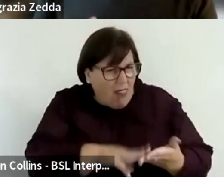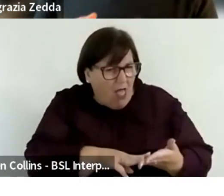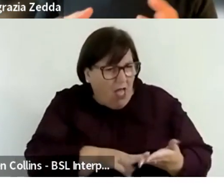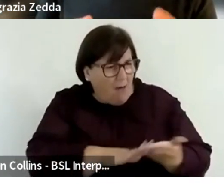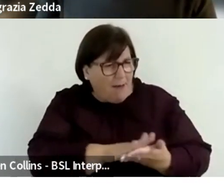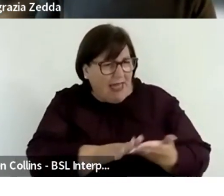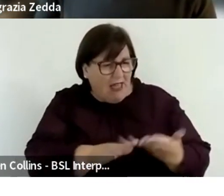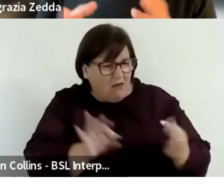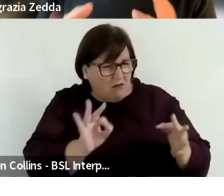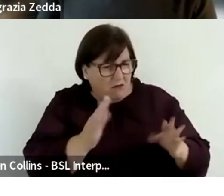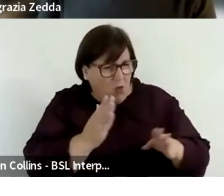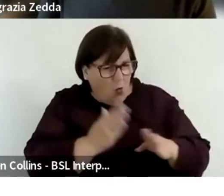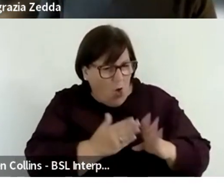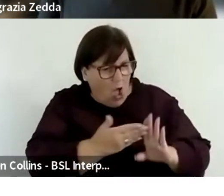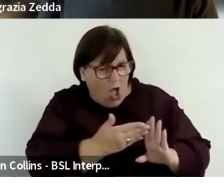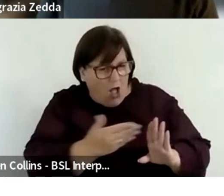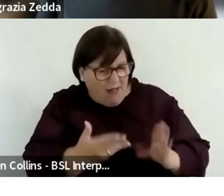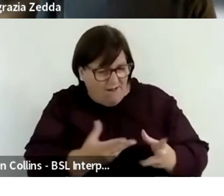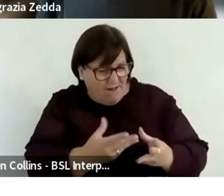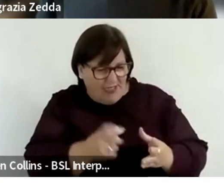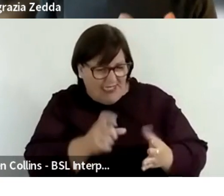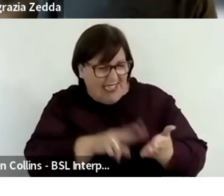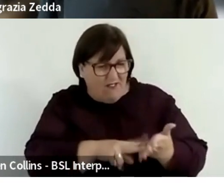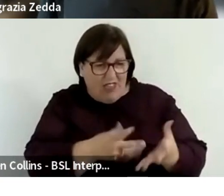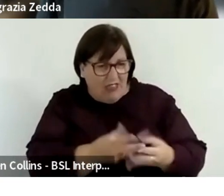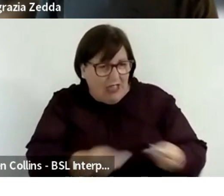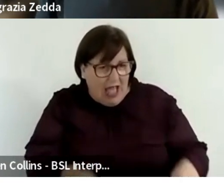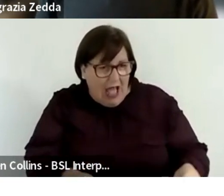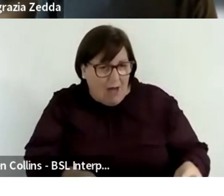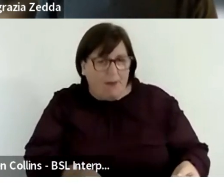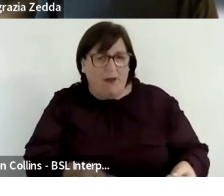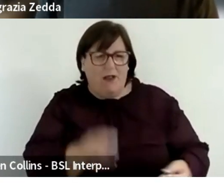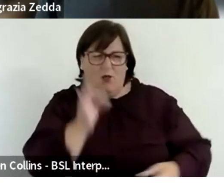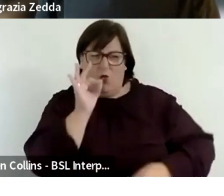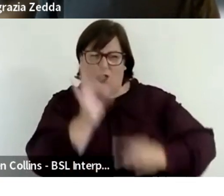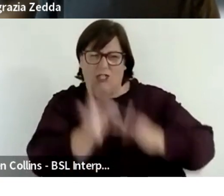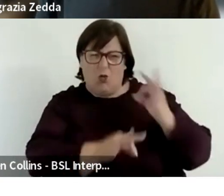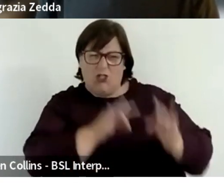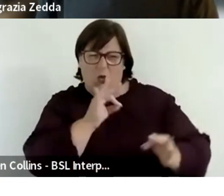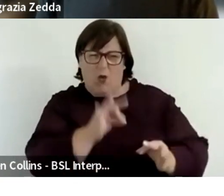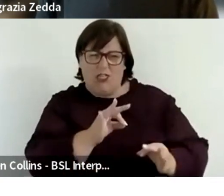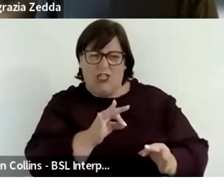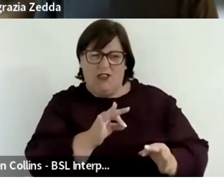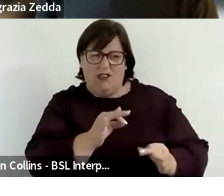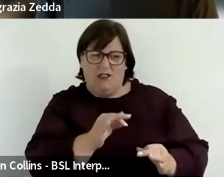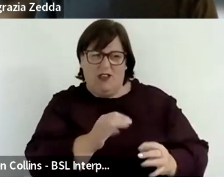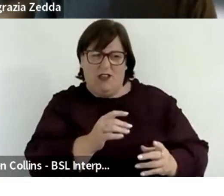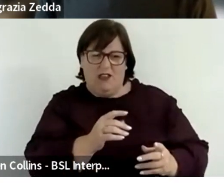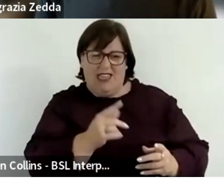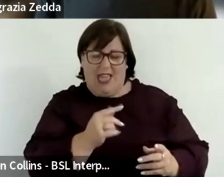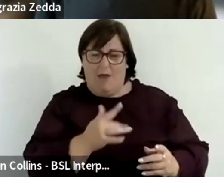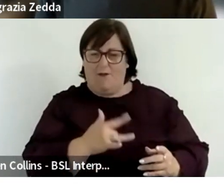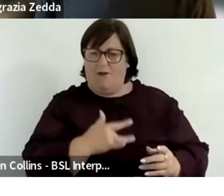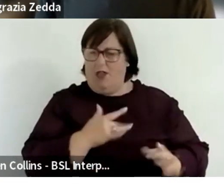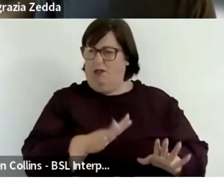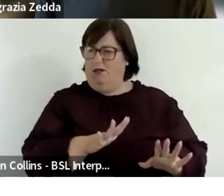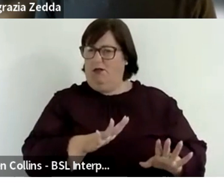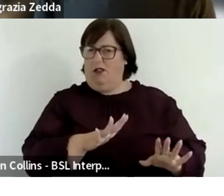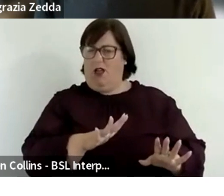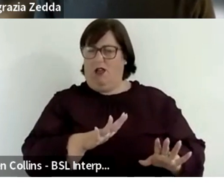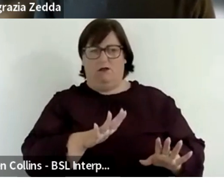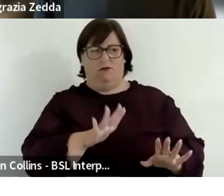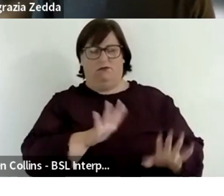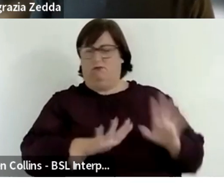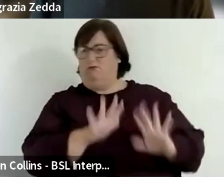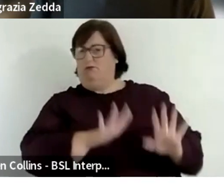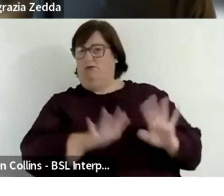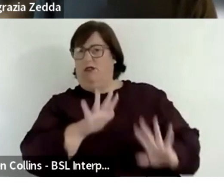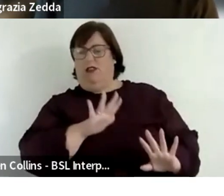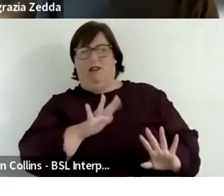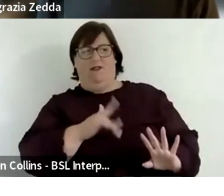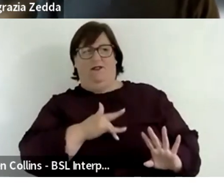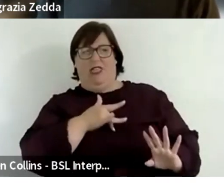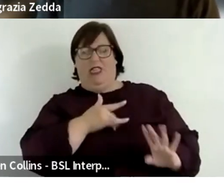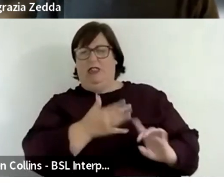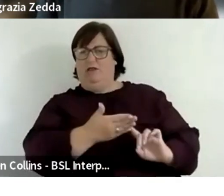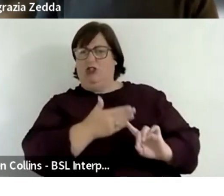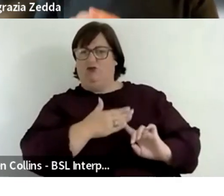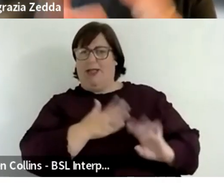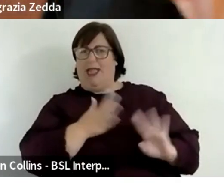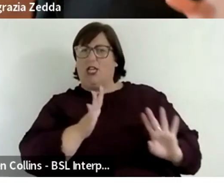Instead of asking these questions that can be offputting and discriminatory for people, in the